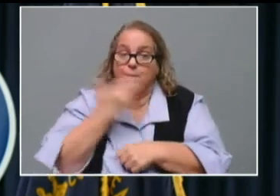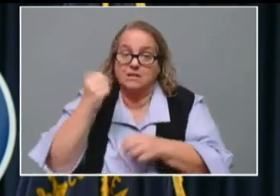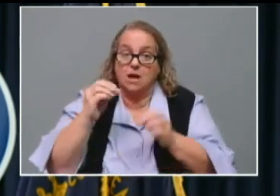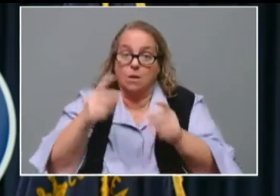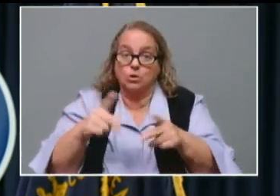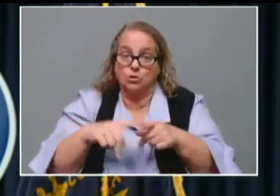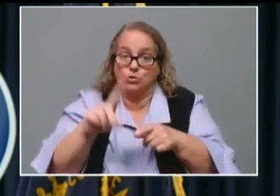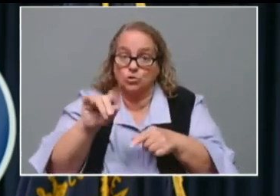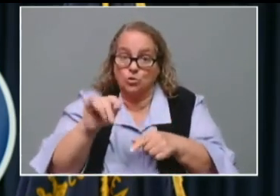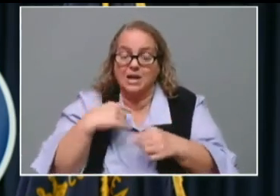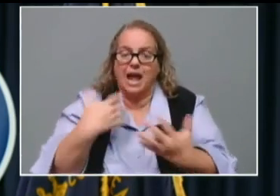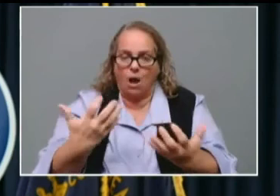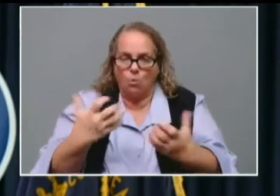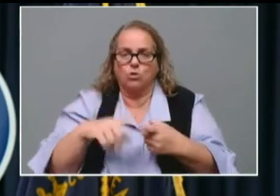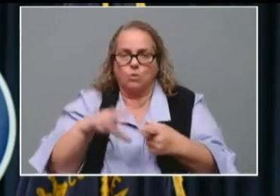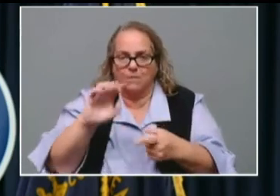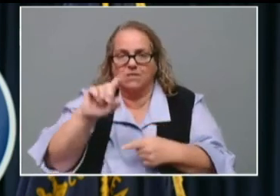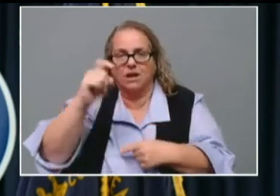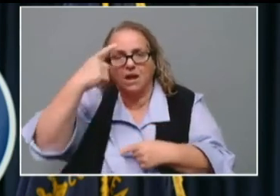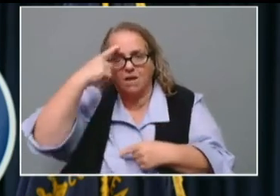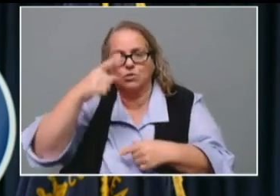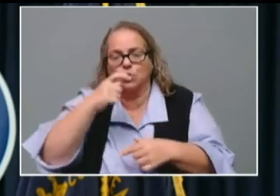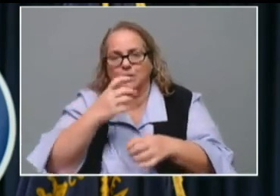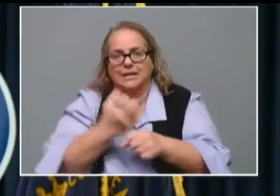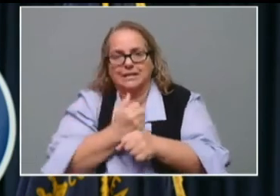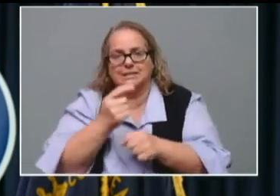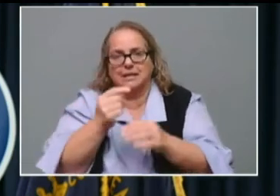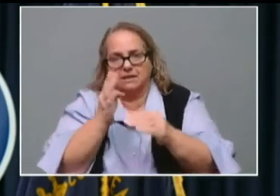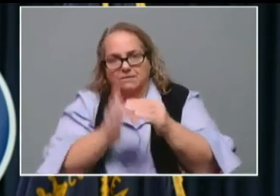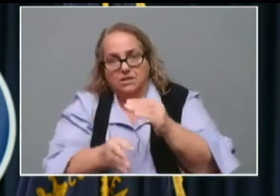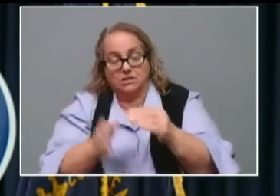done. What was once viewed as impossible. Suddenly now appears to be